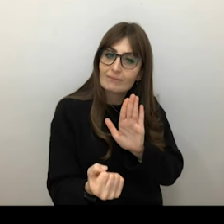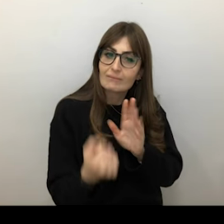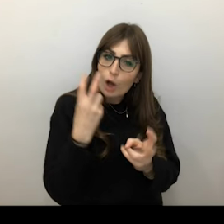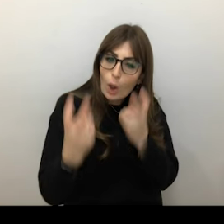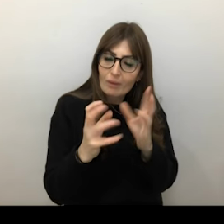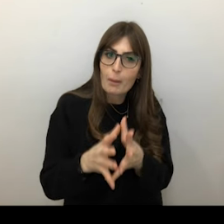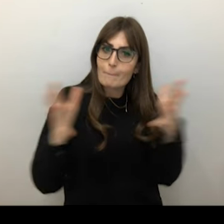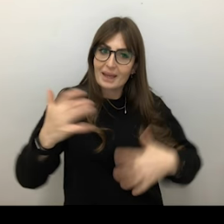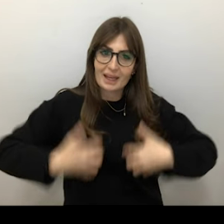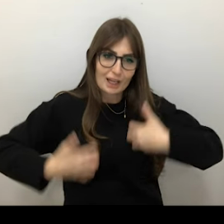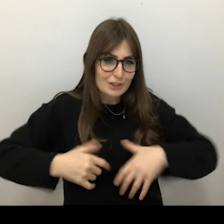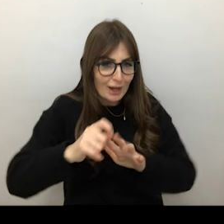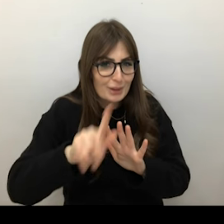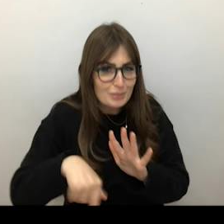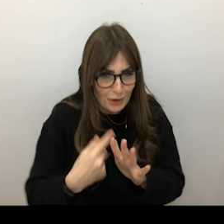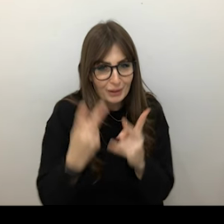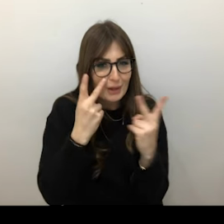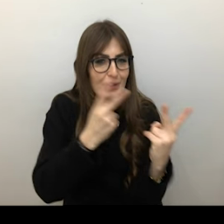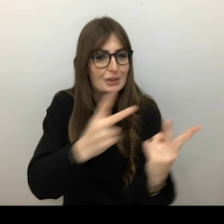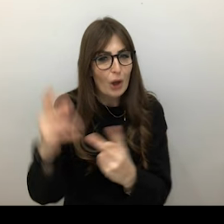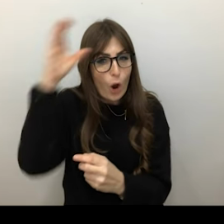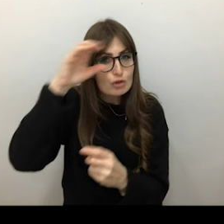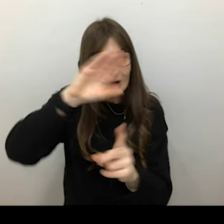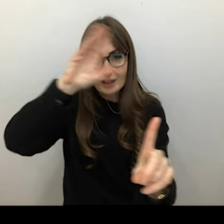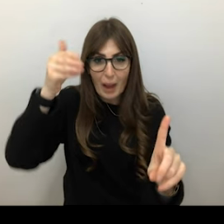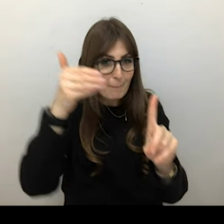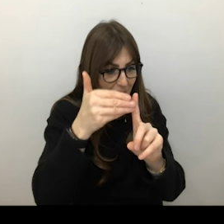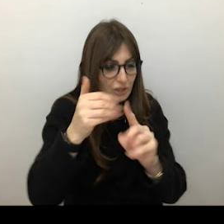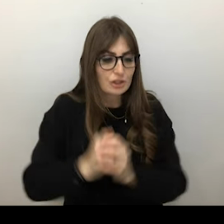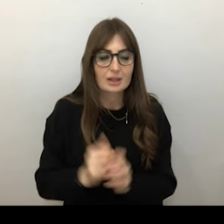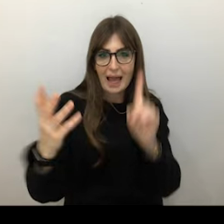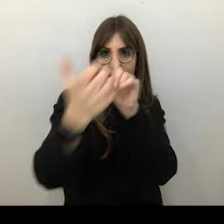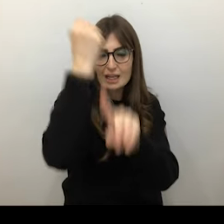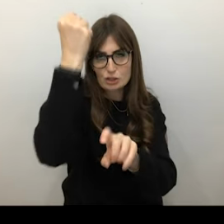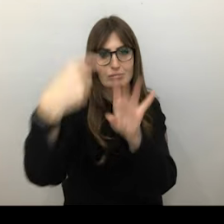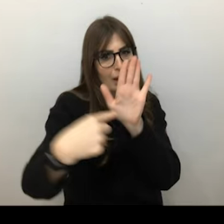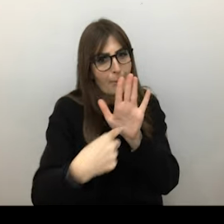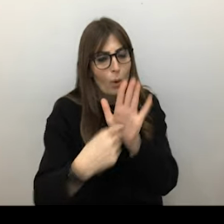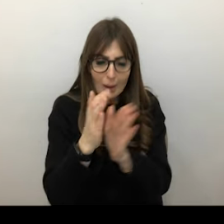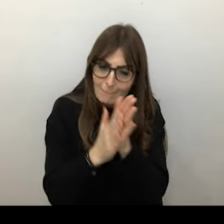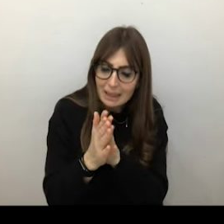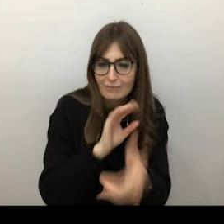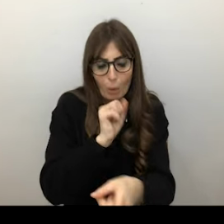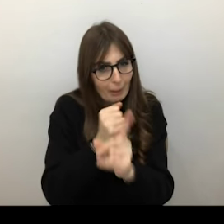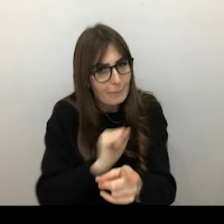We're looking for big, exciting projects that can demonstrate creative ambition and achieve significant, meaningful audience impact.